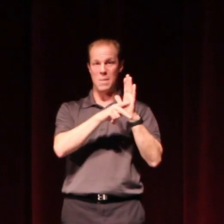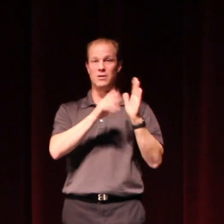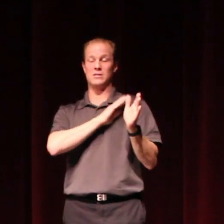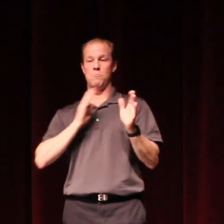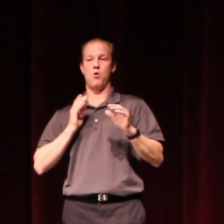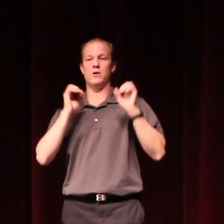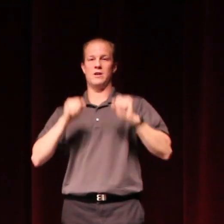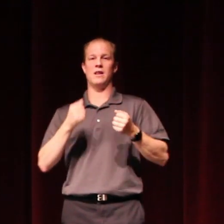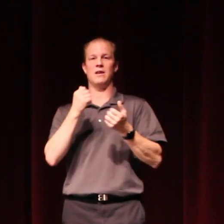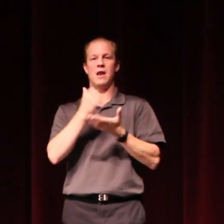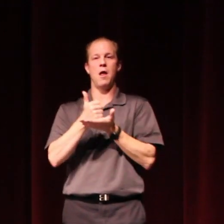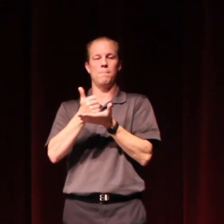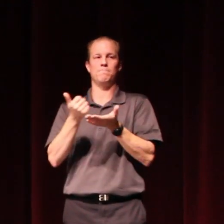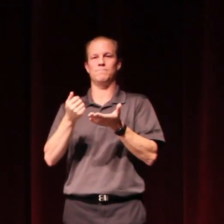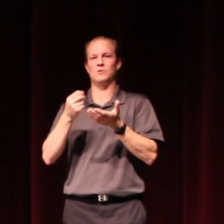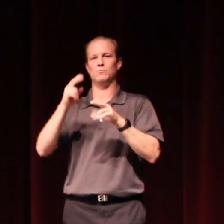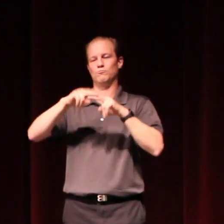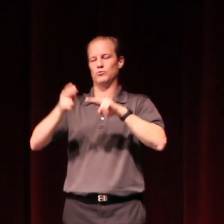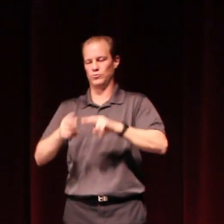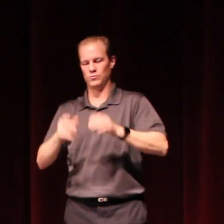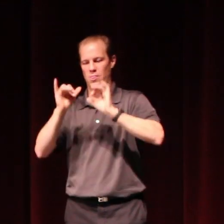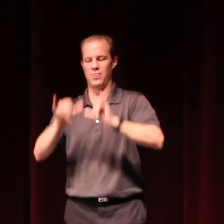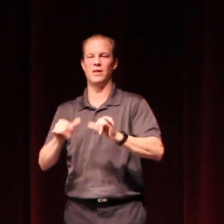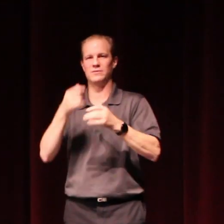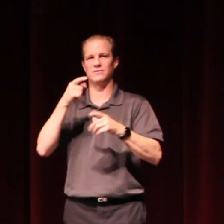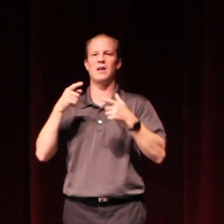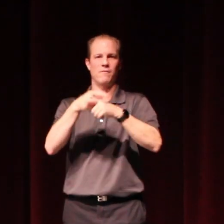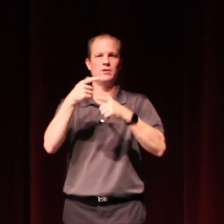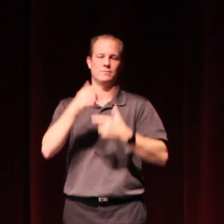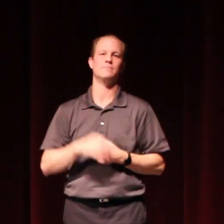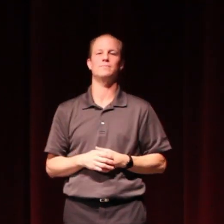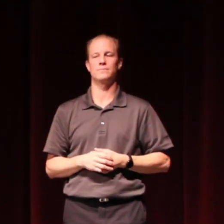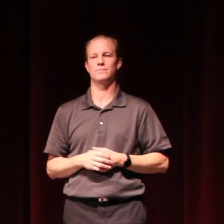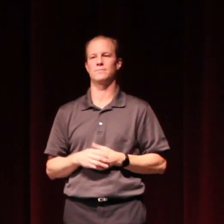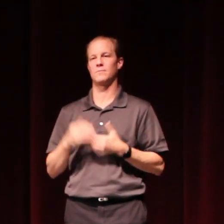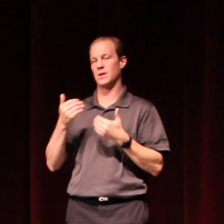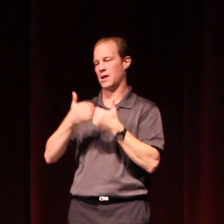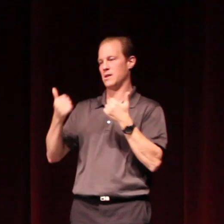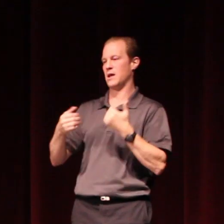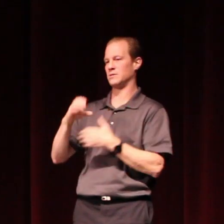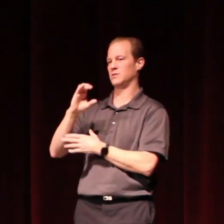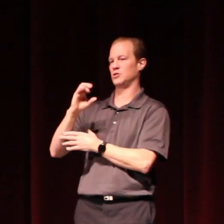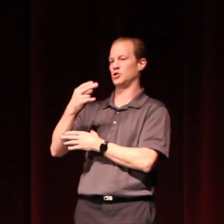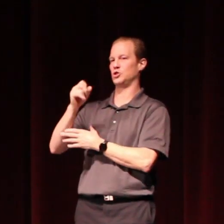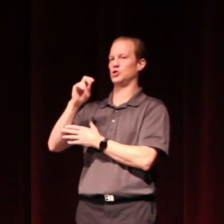conflicts of interest. Next is Charlie Abel.